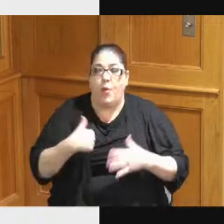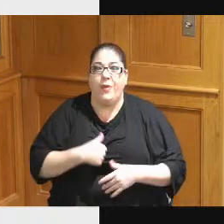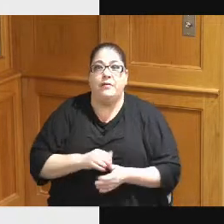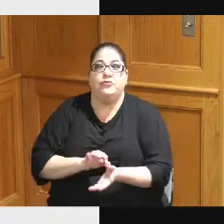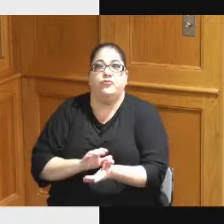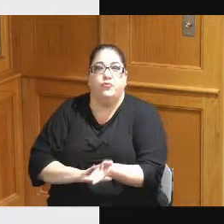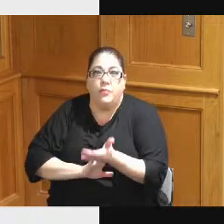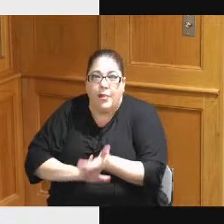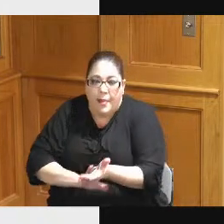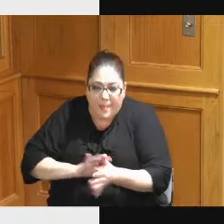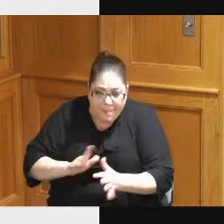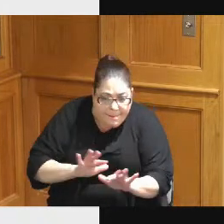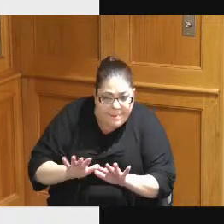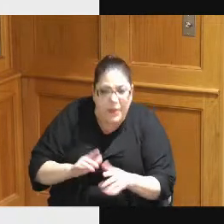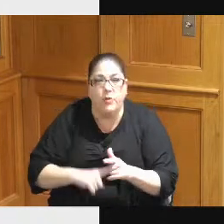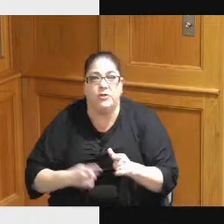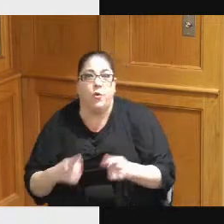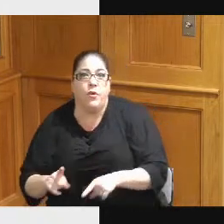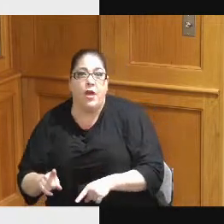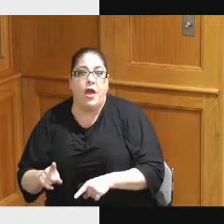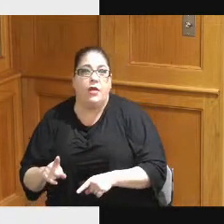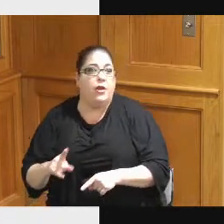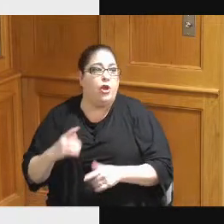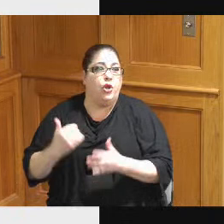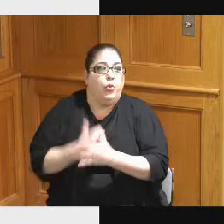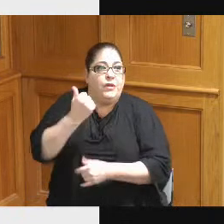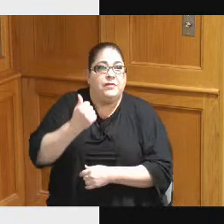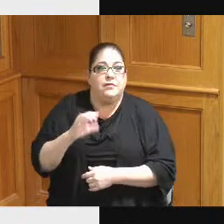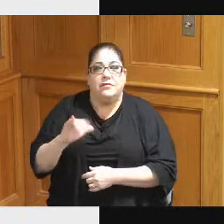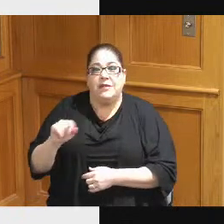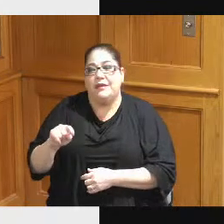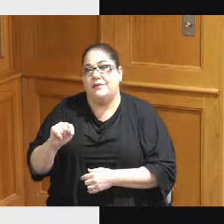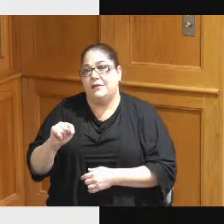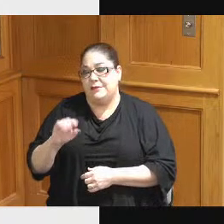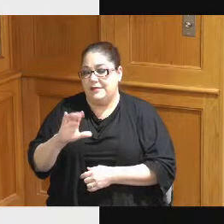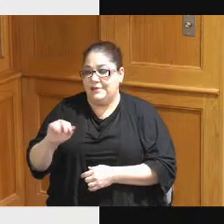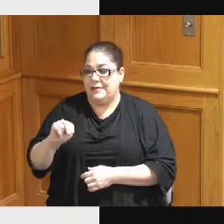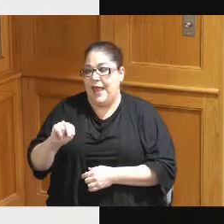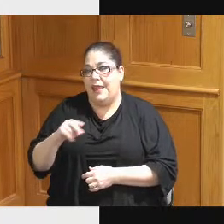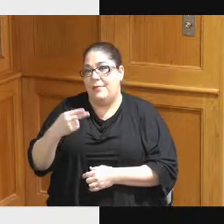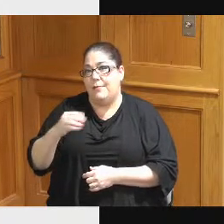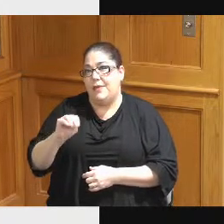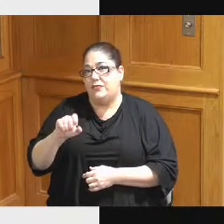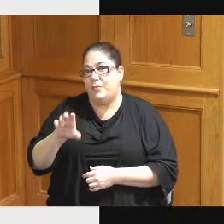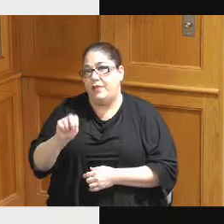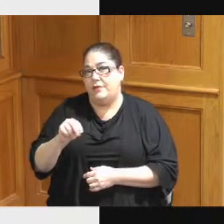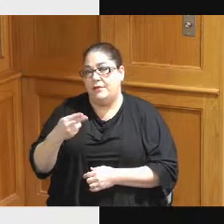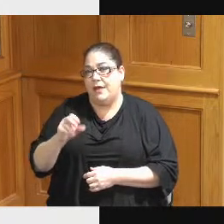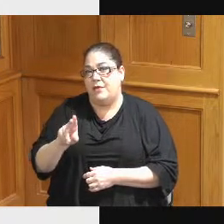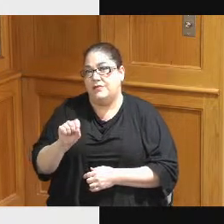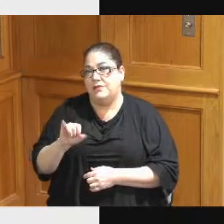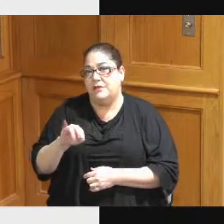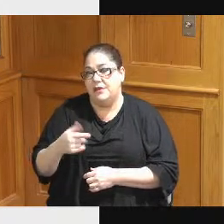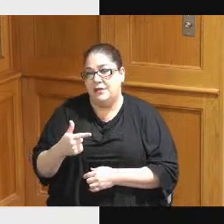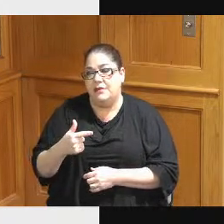be the newest Cincinnati Metropolitan Housing with I'm sure they even yeah they are with that